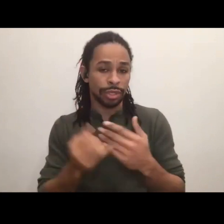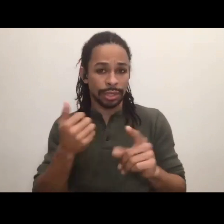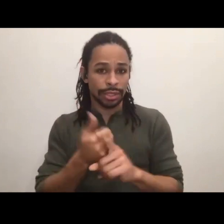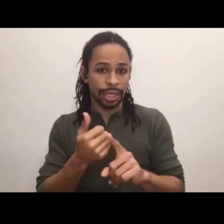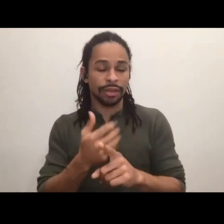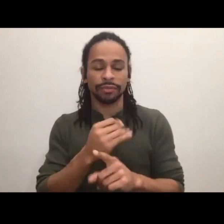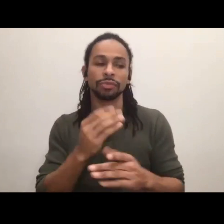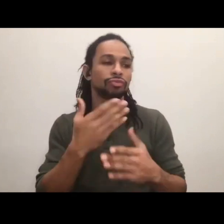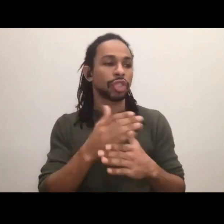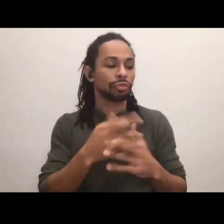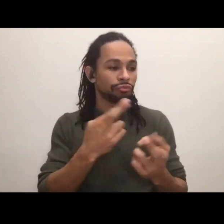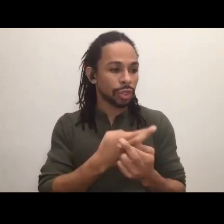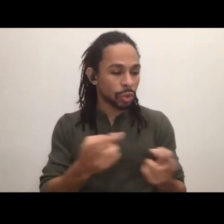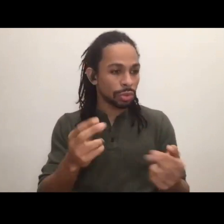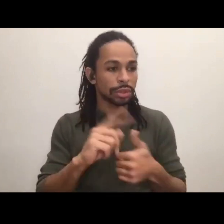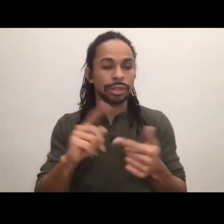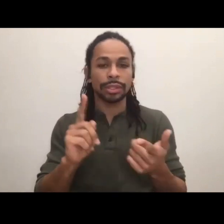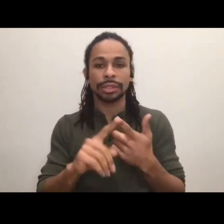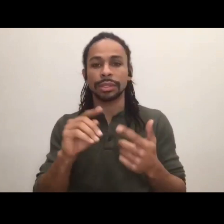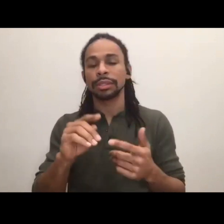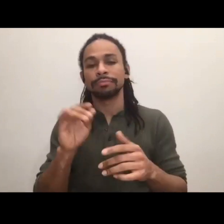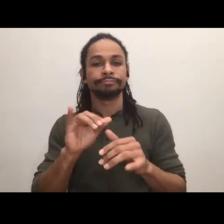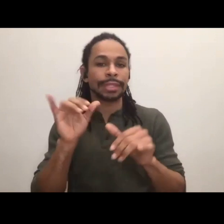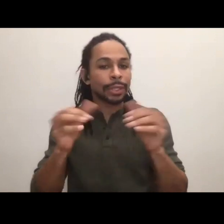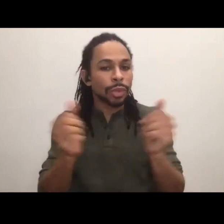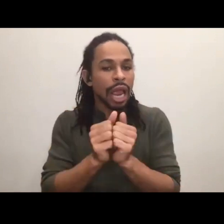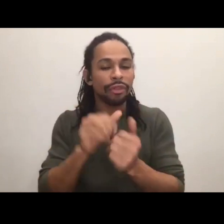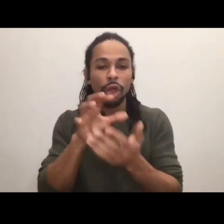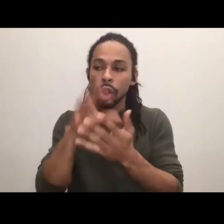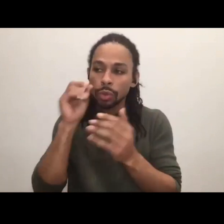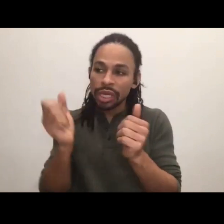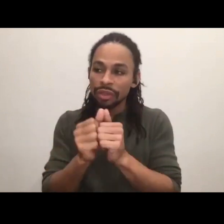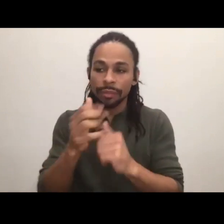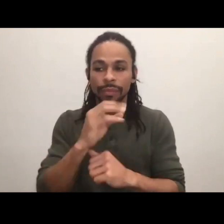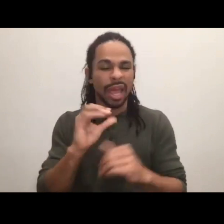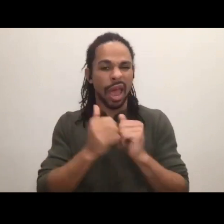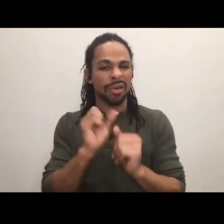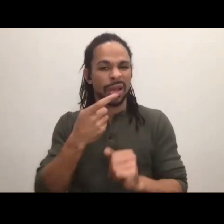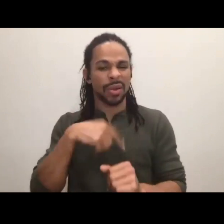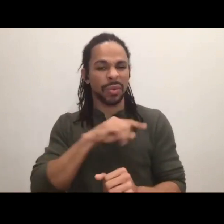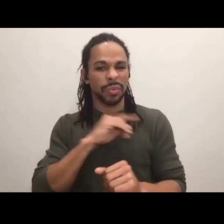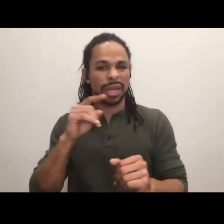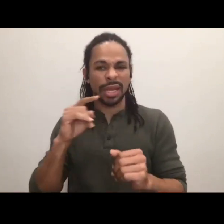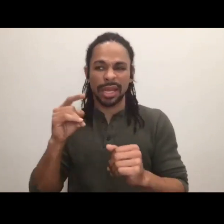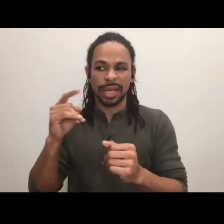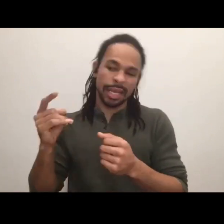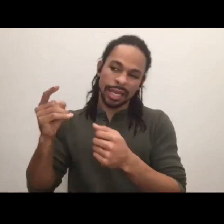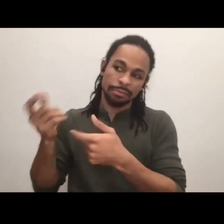about humor in alt‑text and that sounds like a funny, cute image and I love it when